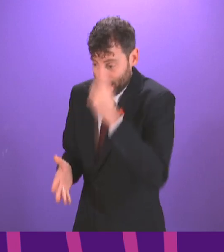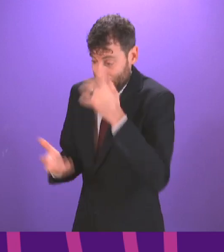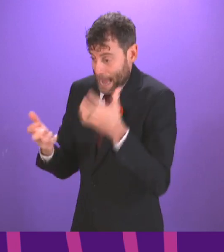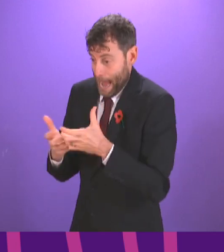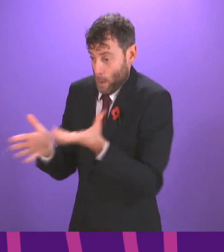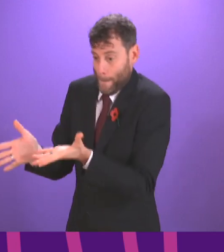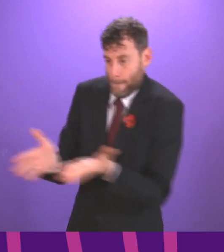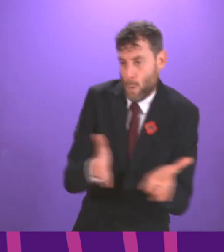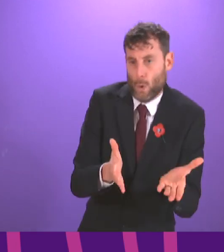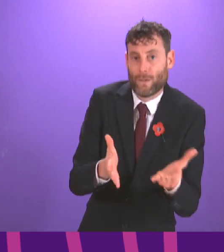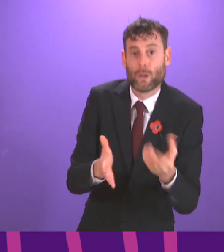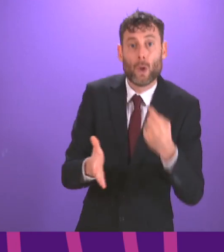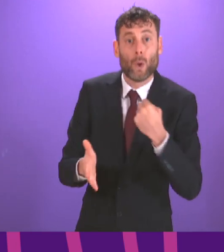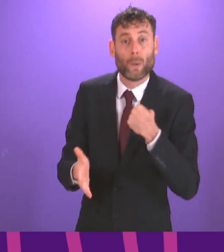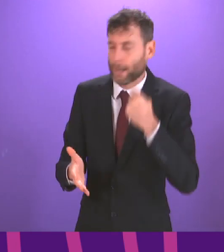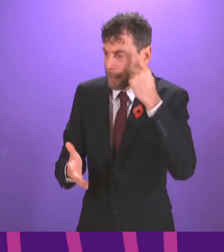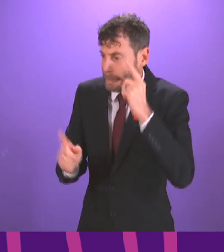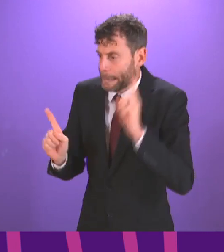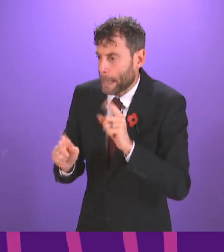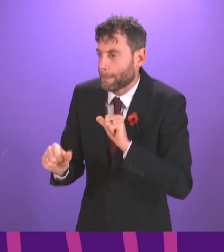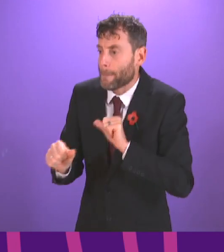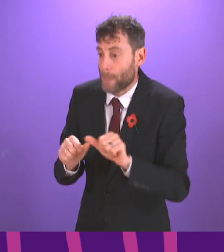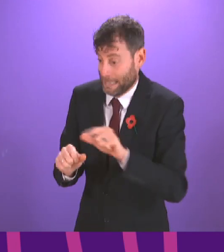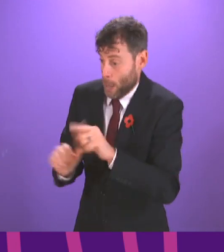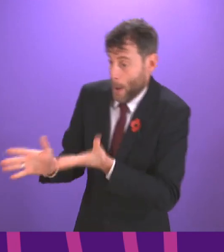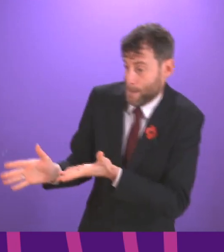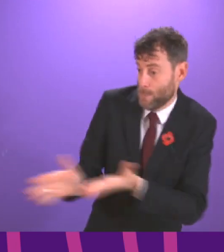at the time, to do the things that we thought would be most effective. In care homes, at